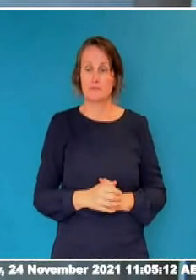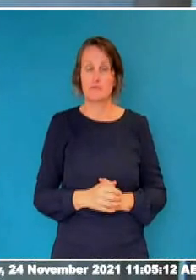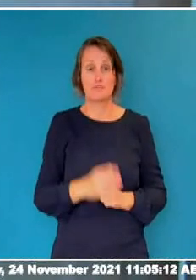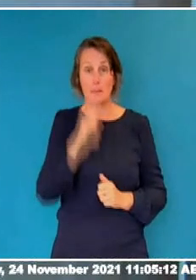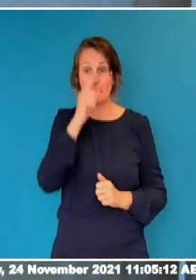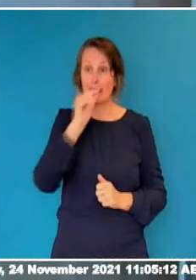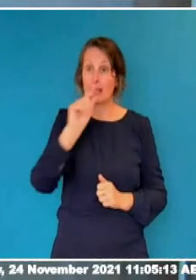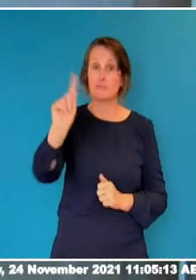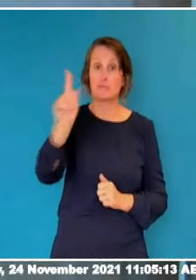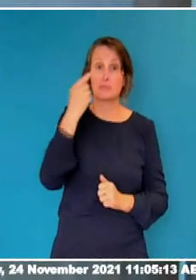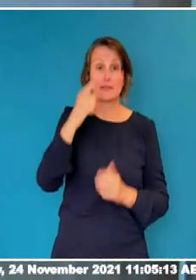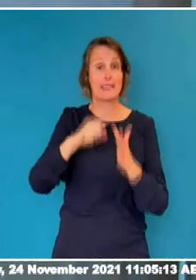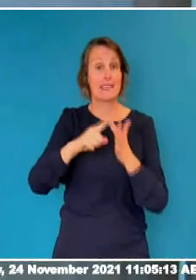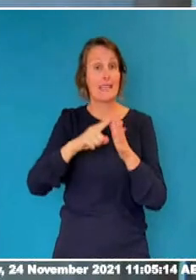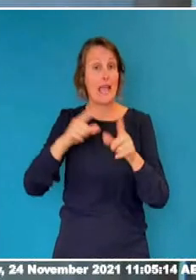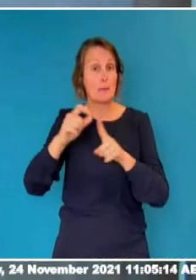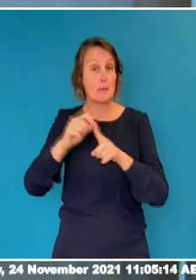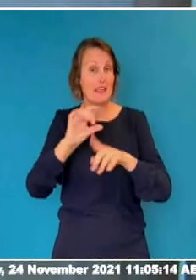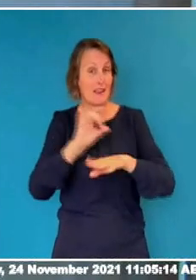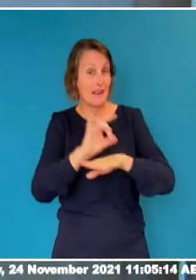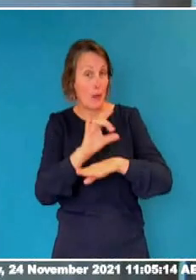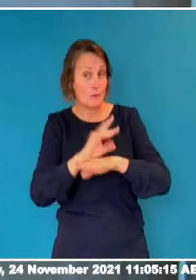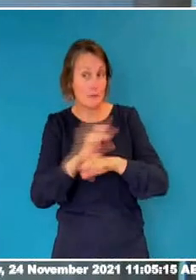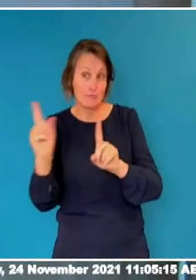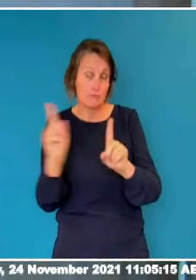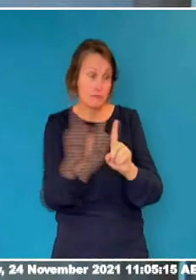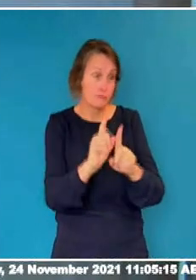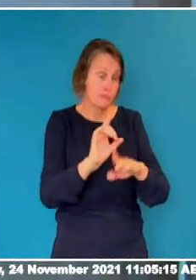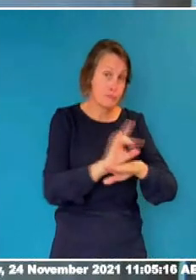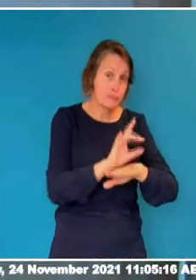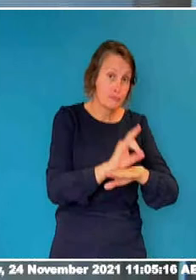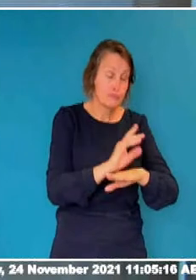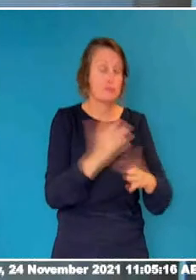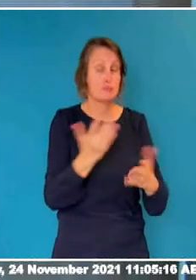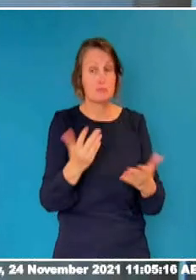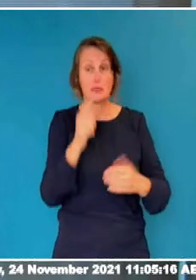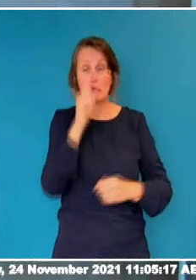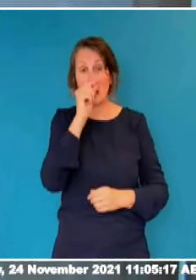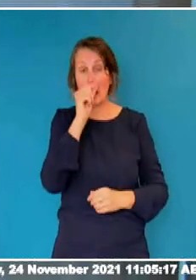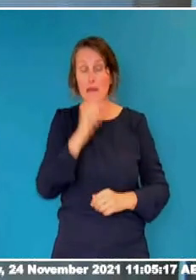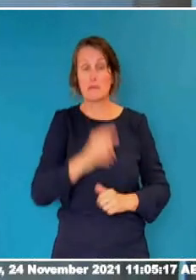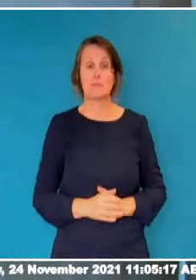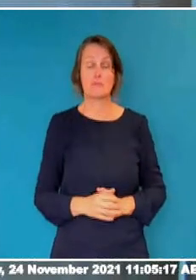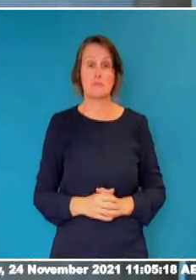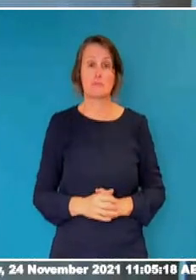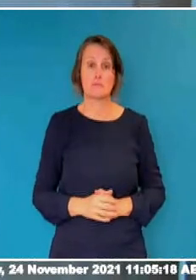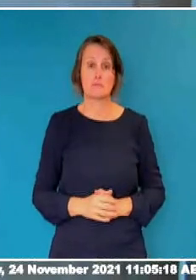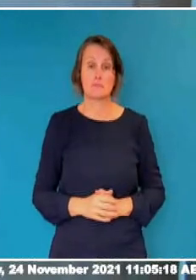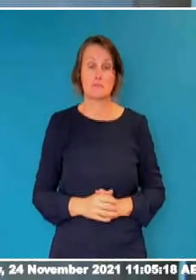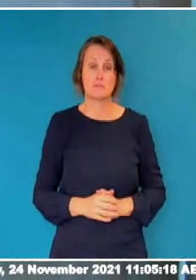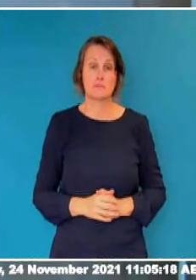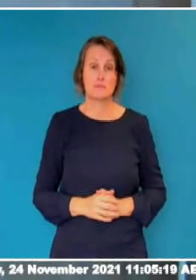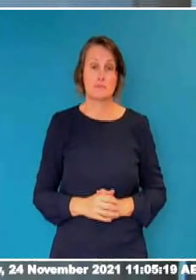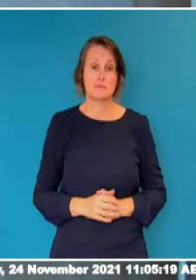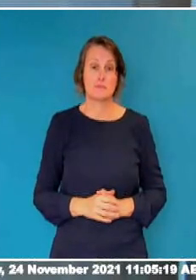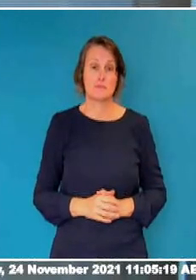Employer Assistance Program provider, that they can get specialised and private and